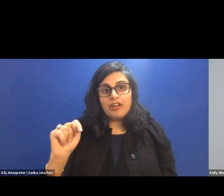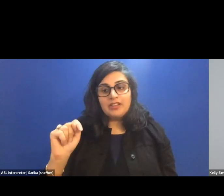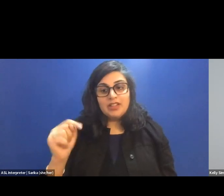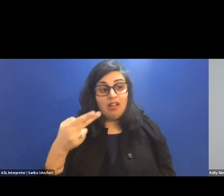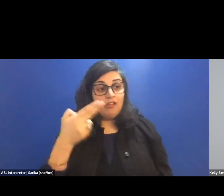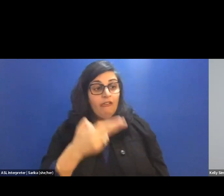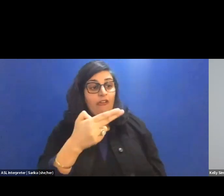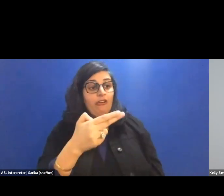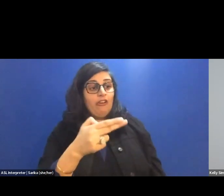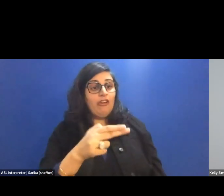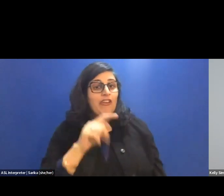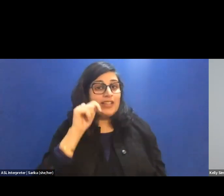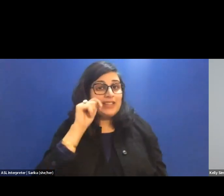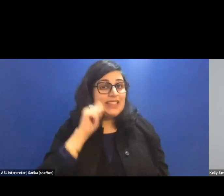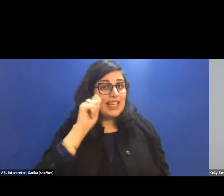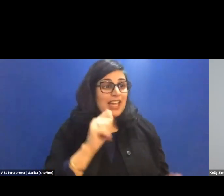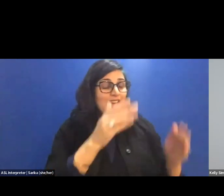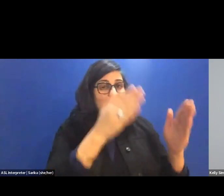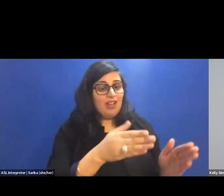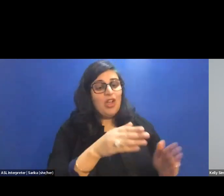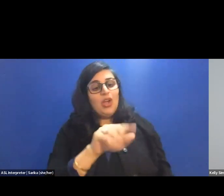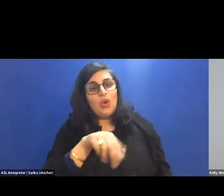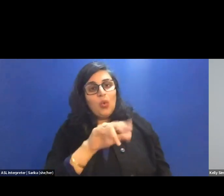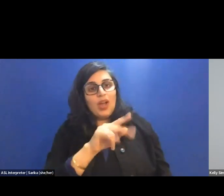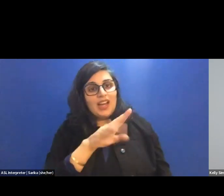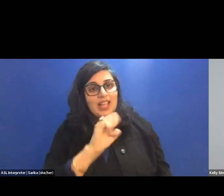2017,